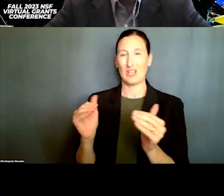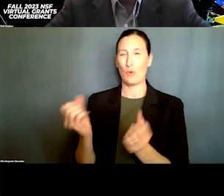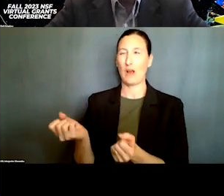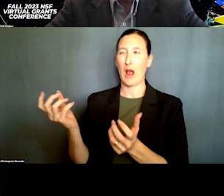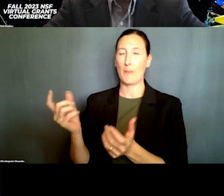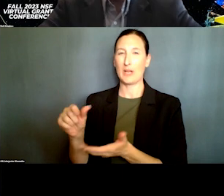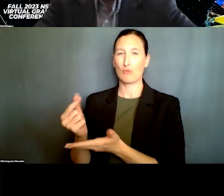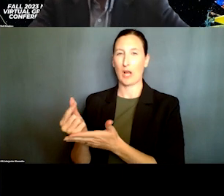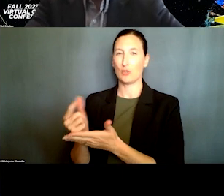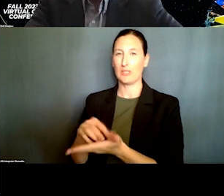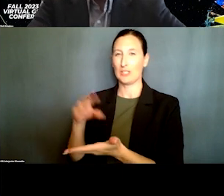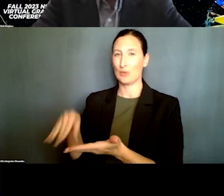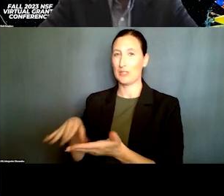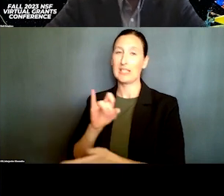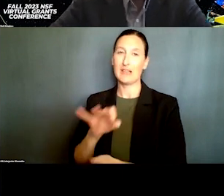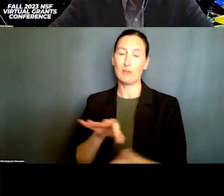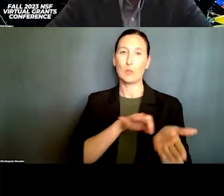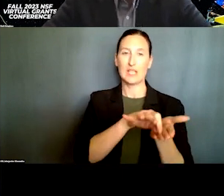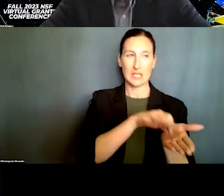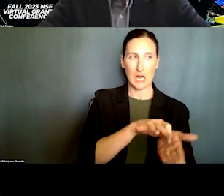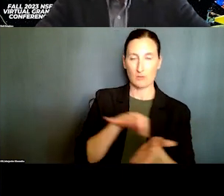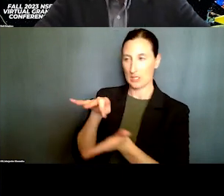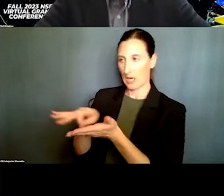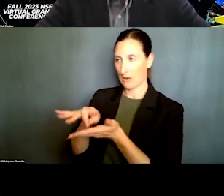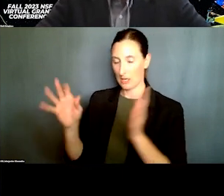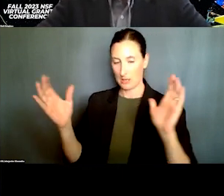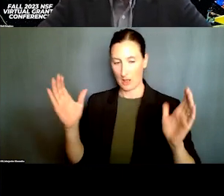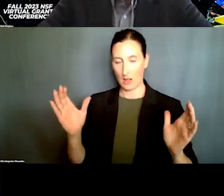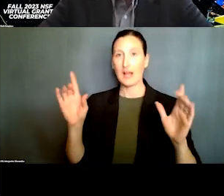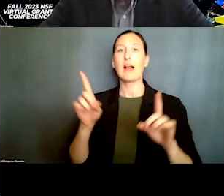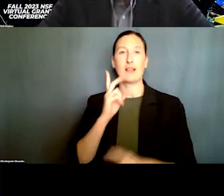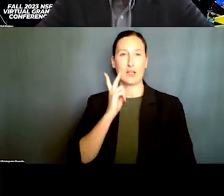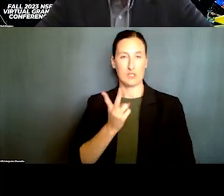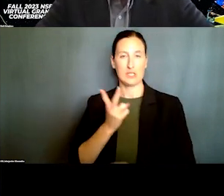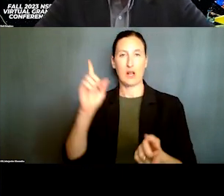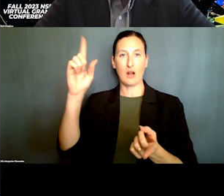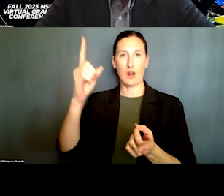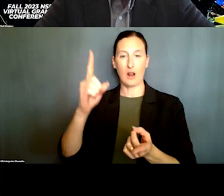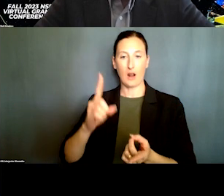if you count them, person by person, and the others are somewhat smaller.